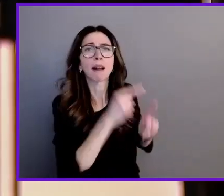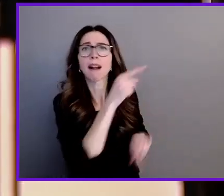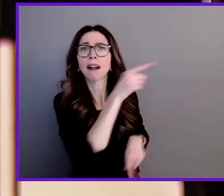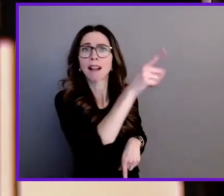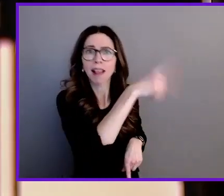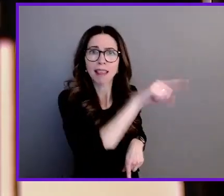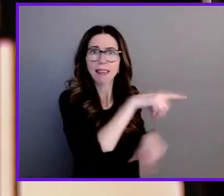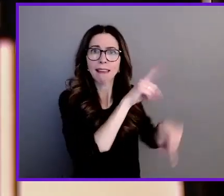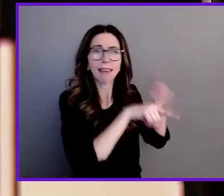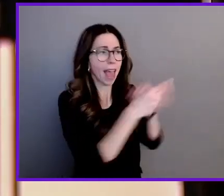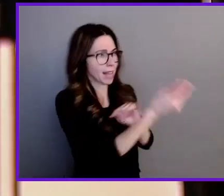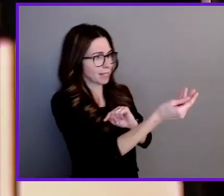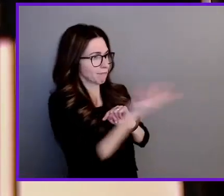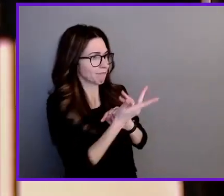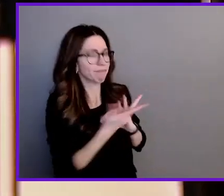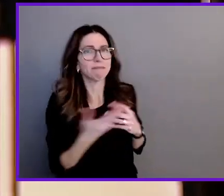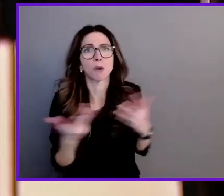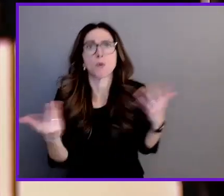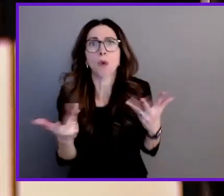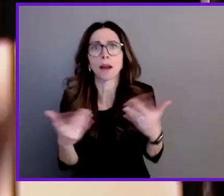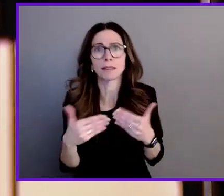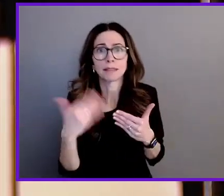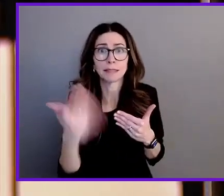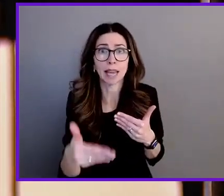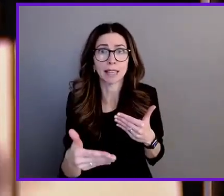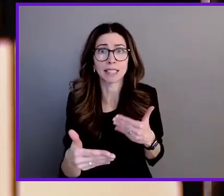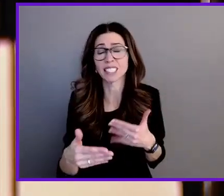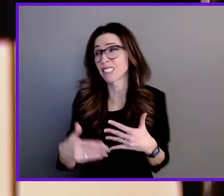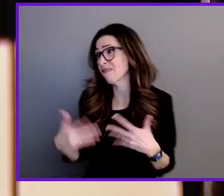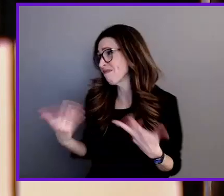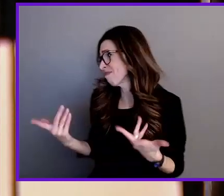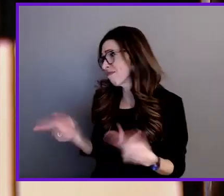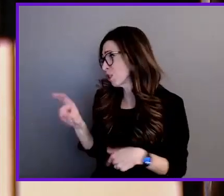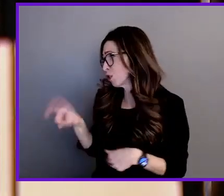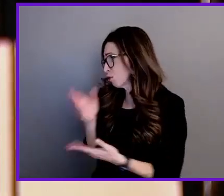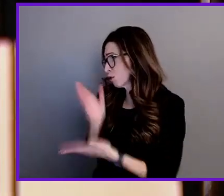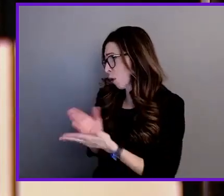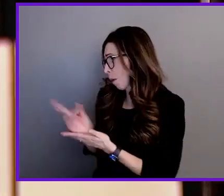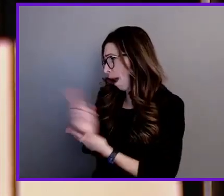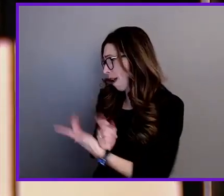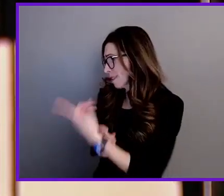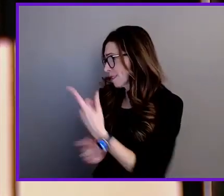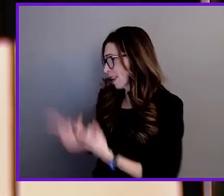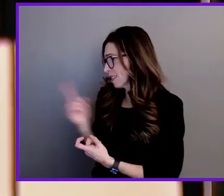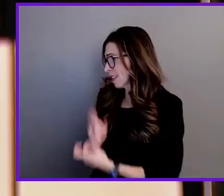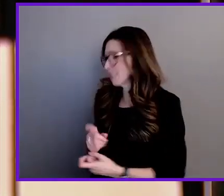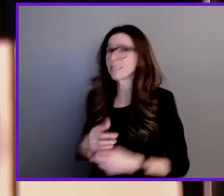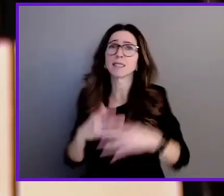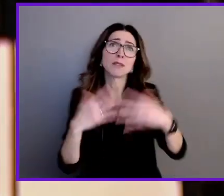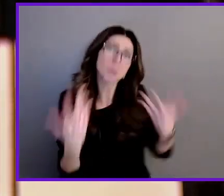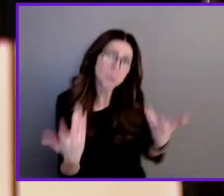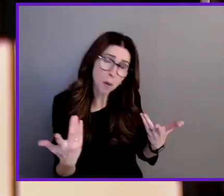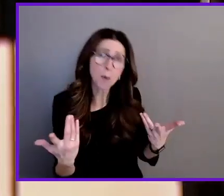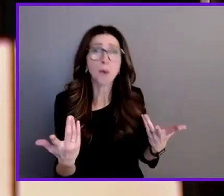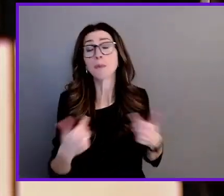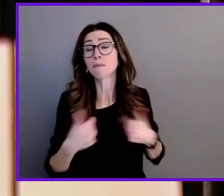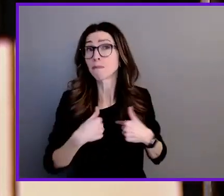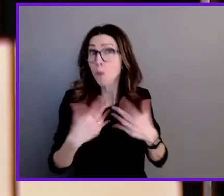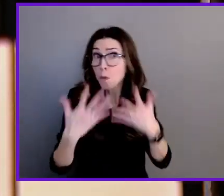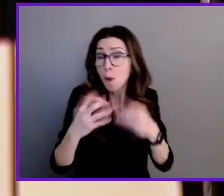to happen and they basically said: stop asking for these things. So, we’re in anomalous place. We want to be a part of it, we want to be part of the solutions